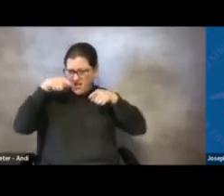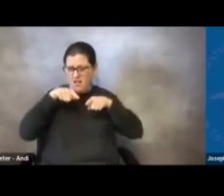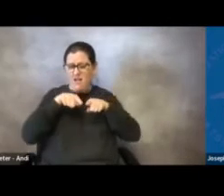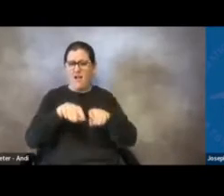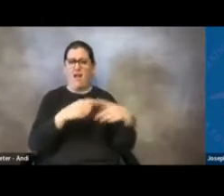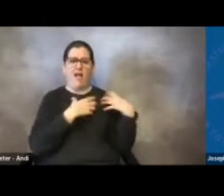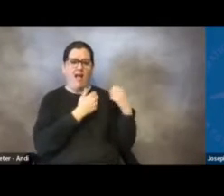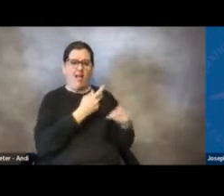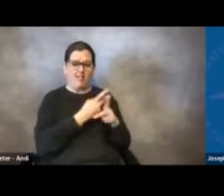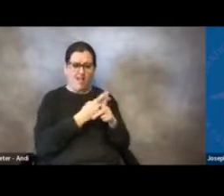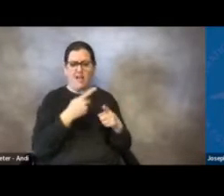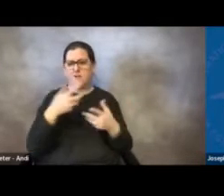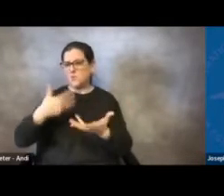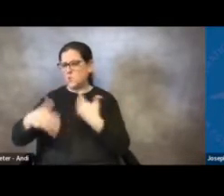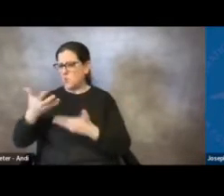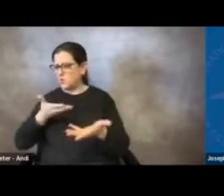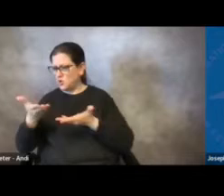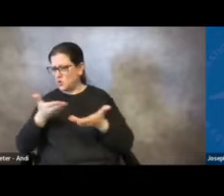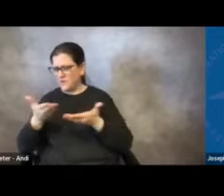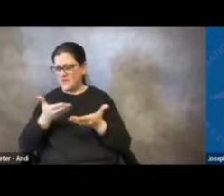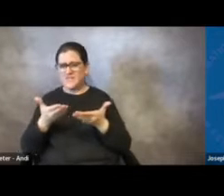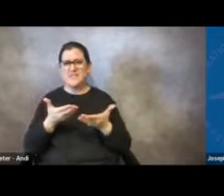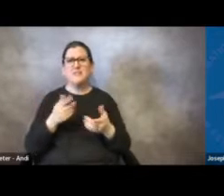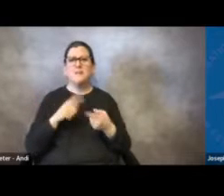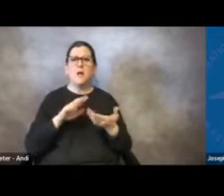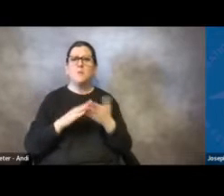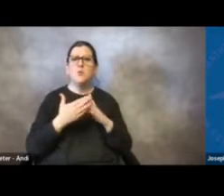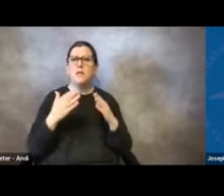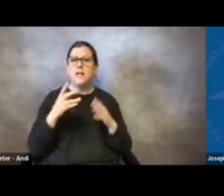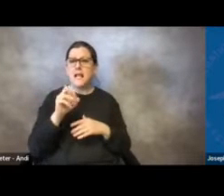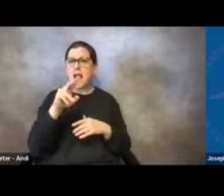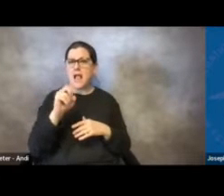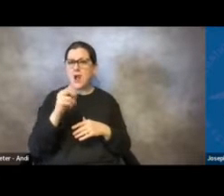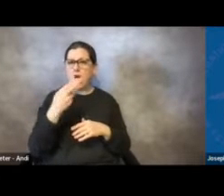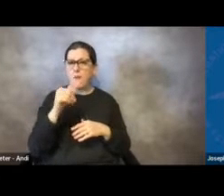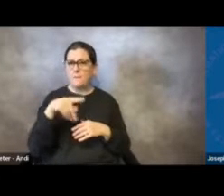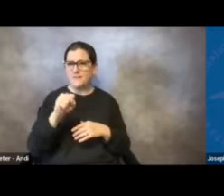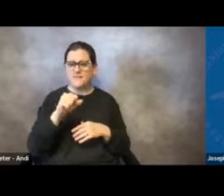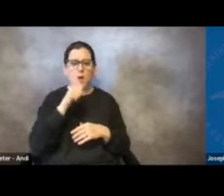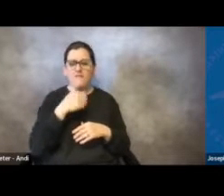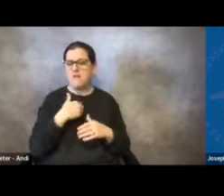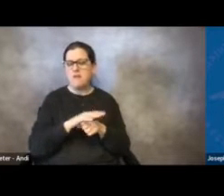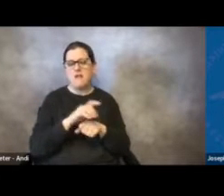services. One of the most tangible are community care hubs, we don't have a lot of time to jump into it. But it is